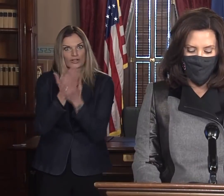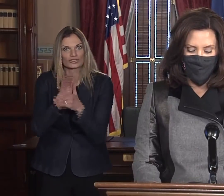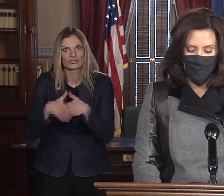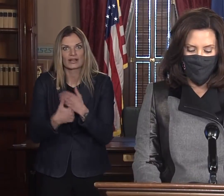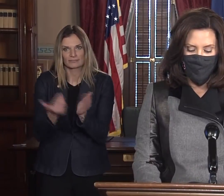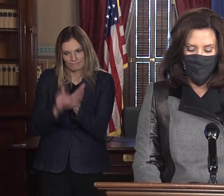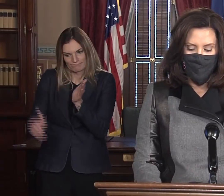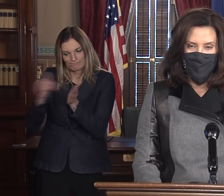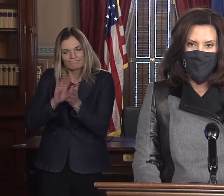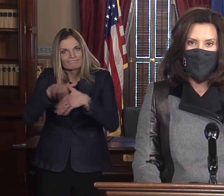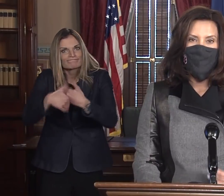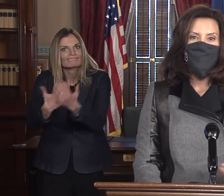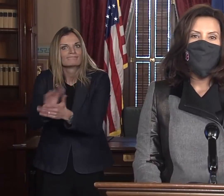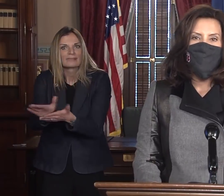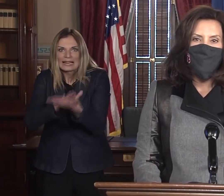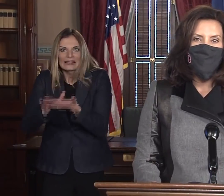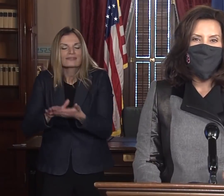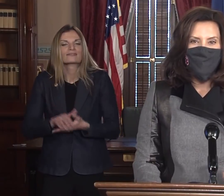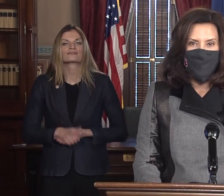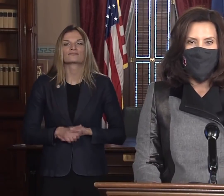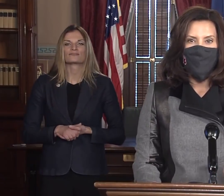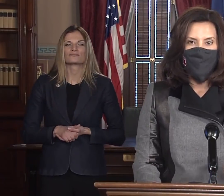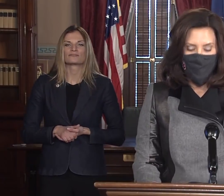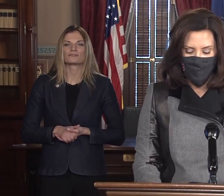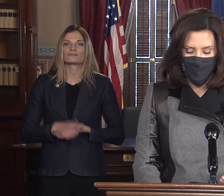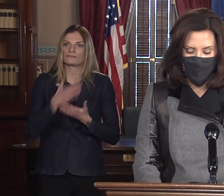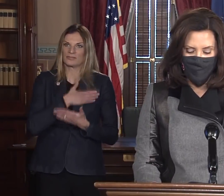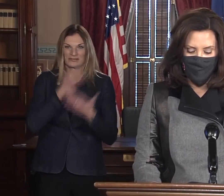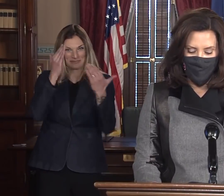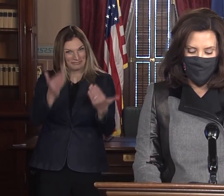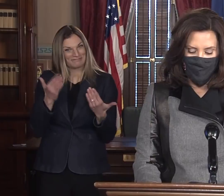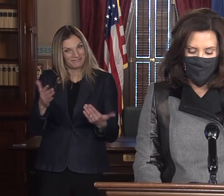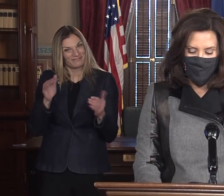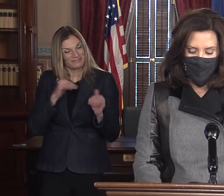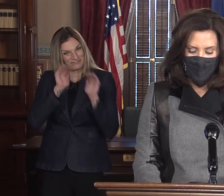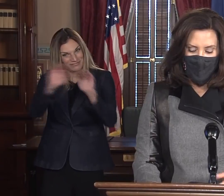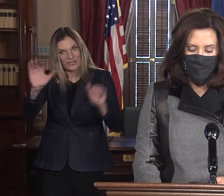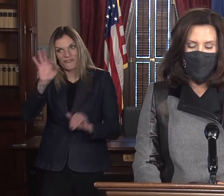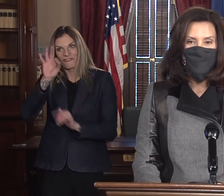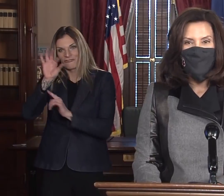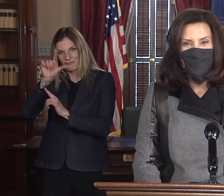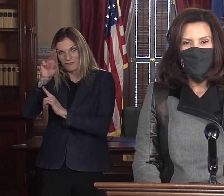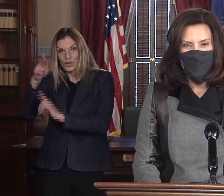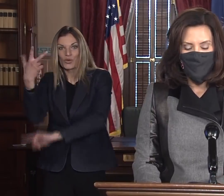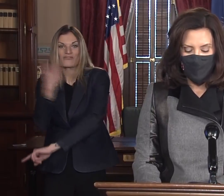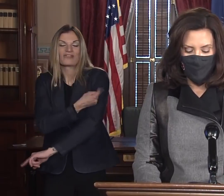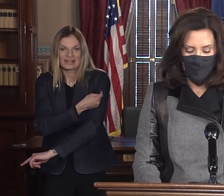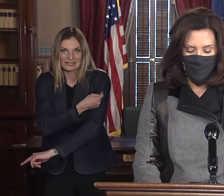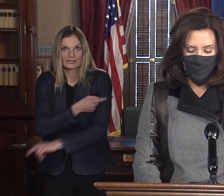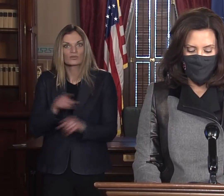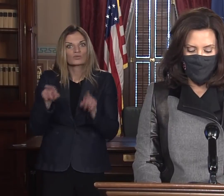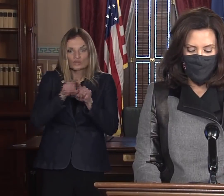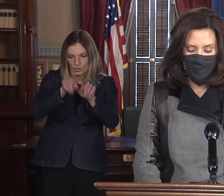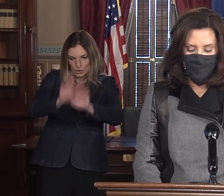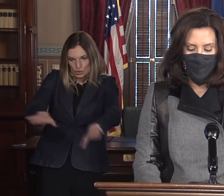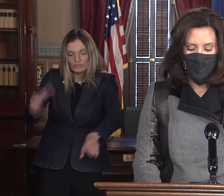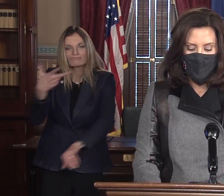WHEN WE WEAR A MASK, MAINTAIN SIX FEET OF PHYSICAL DISTANCING, WE WASH OUR HANDS FREQUENTLY. I ENCOURAGE YOU TO GET A FLU